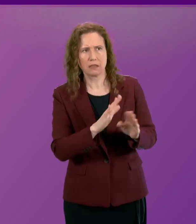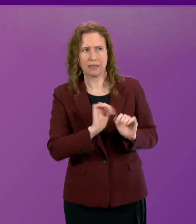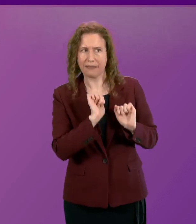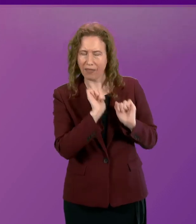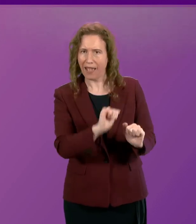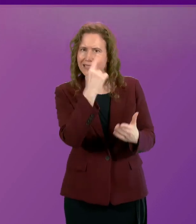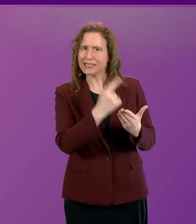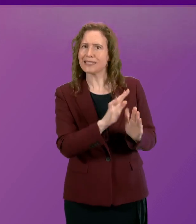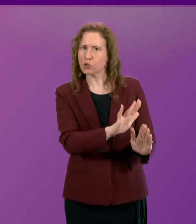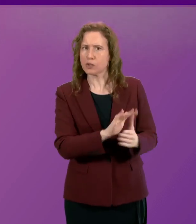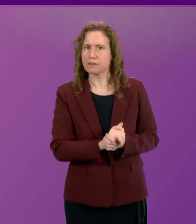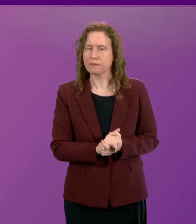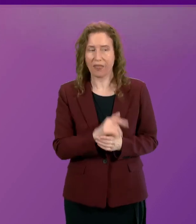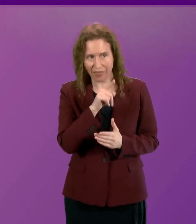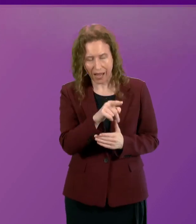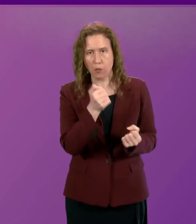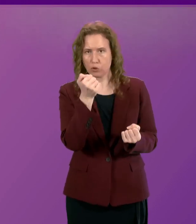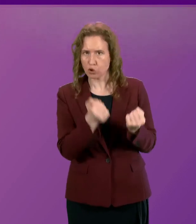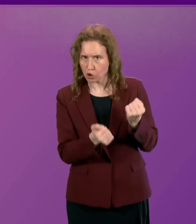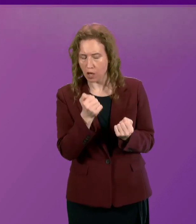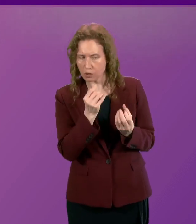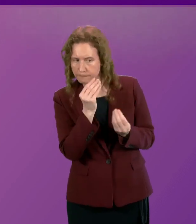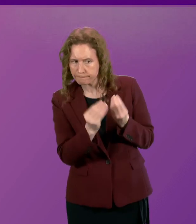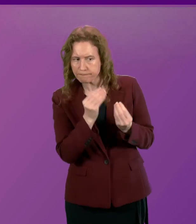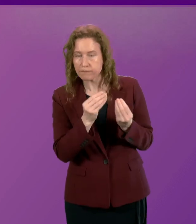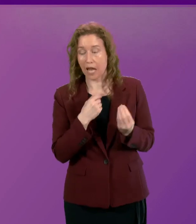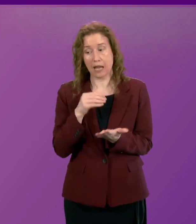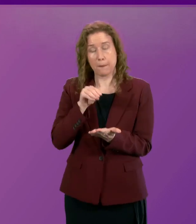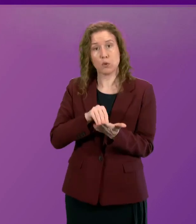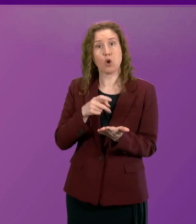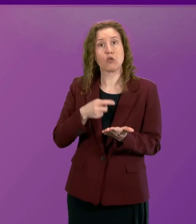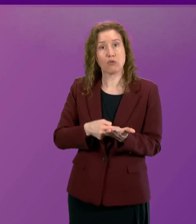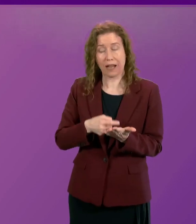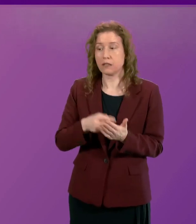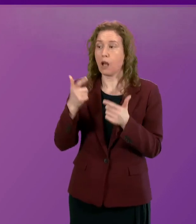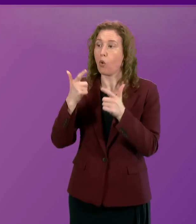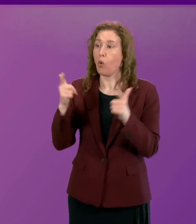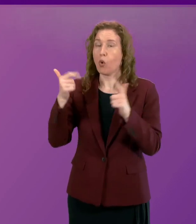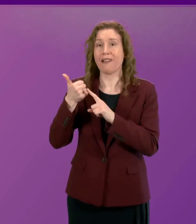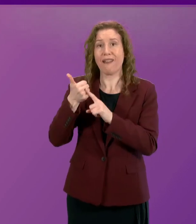Service to arrive at its judgments. I note that the Lord Advocate has instructed an